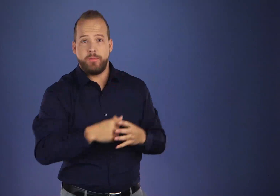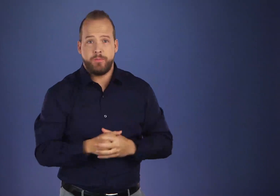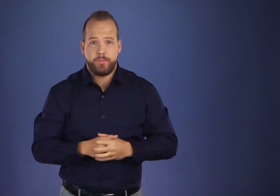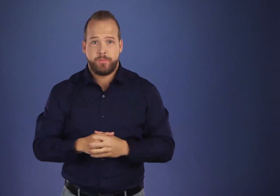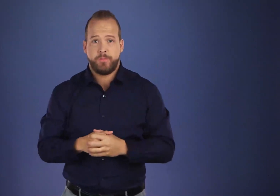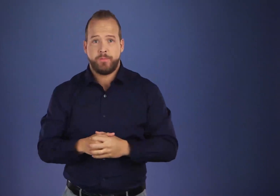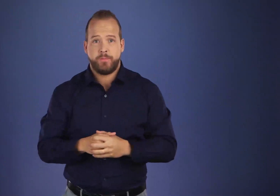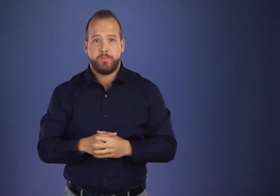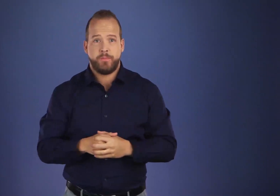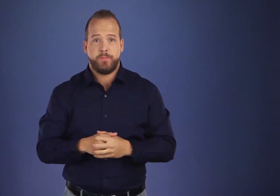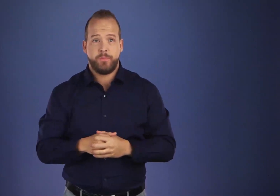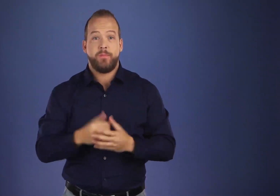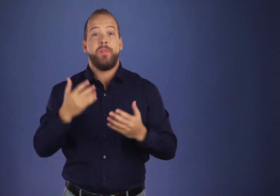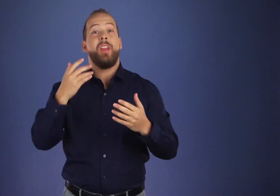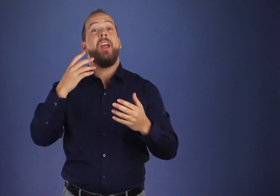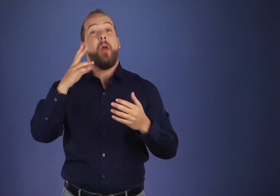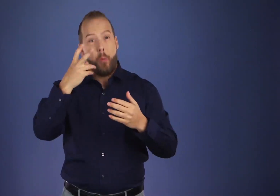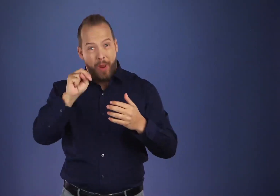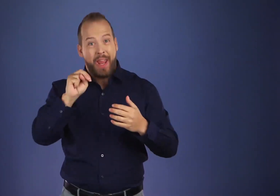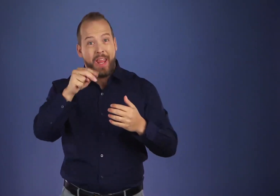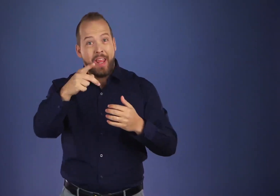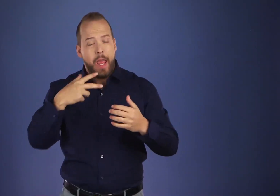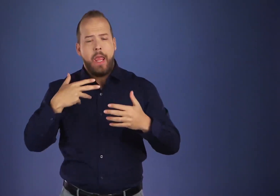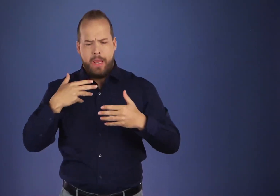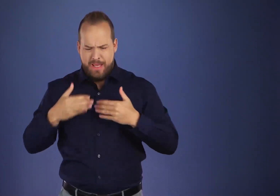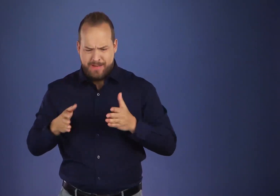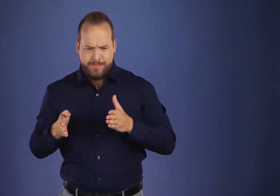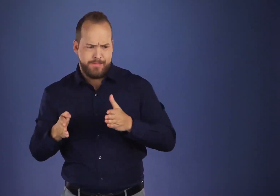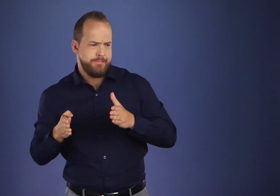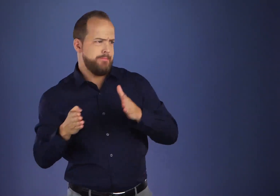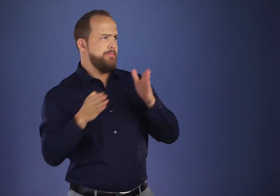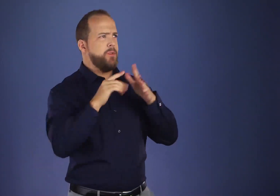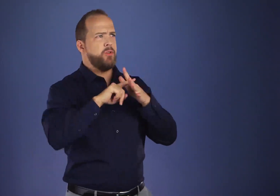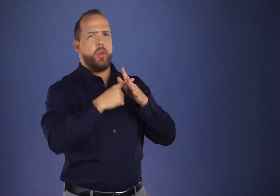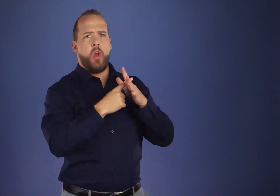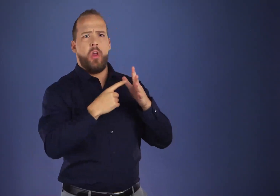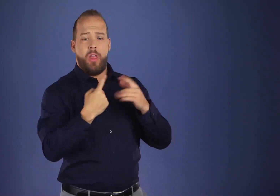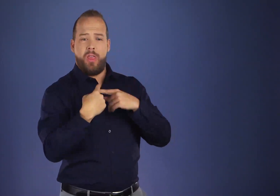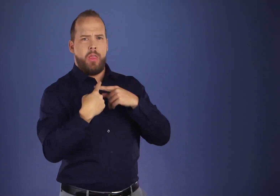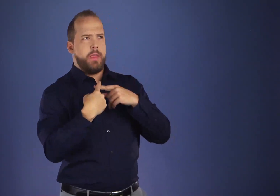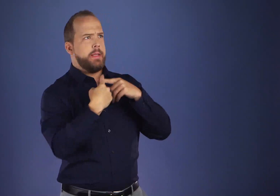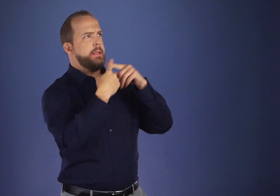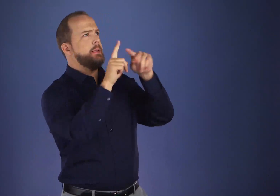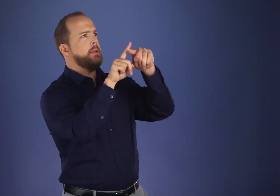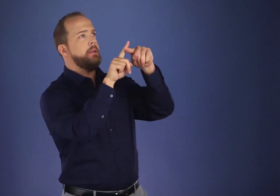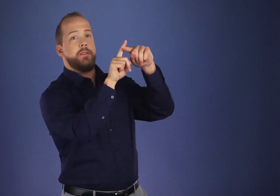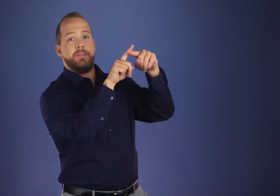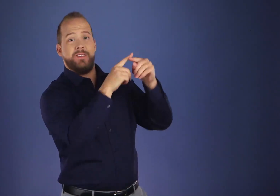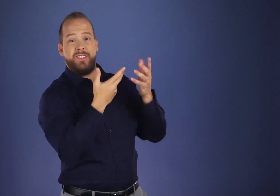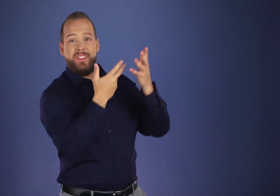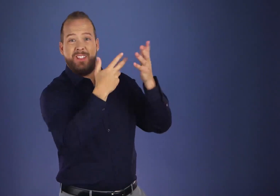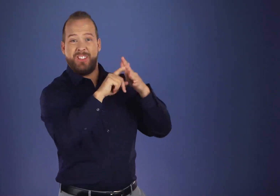When he acquires willingness, he is the only one who can make the decision to exert himself.